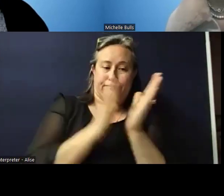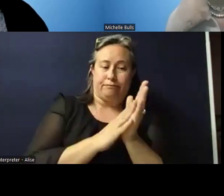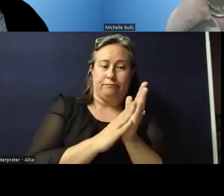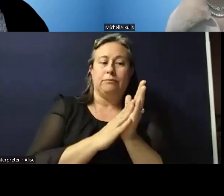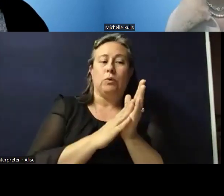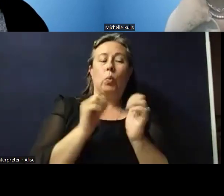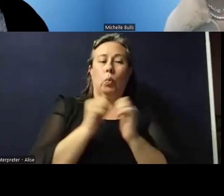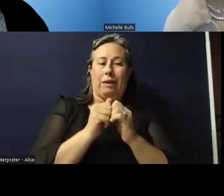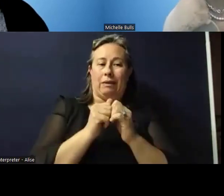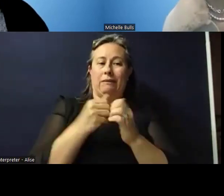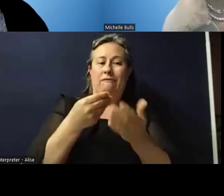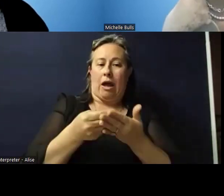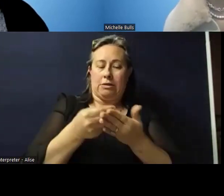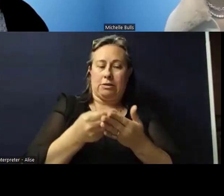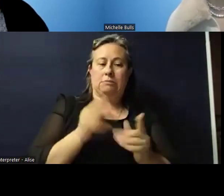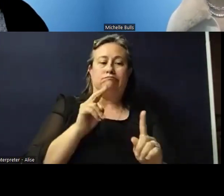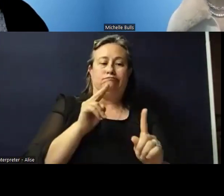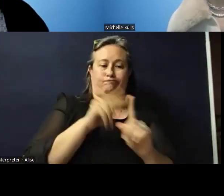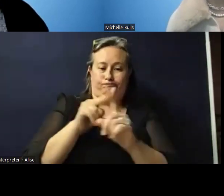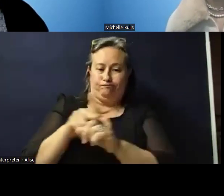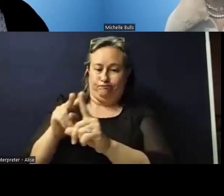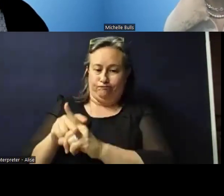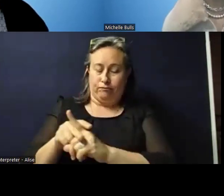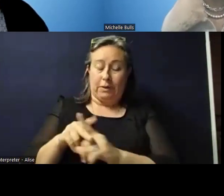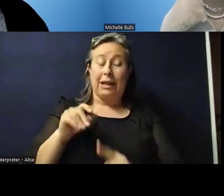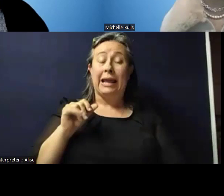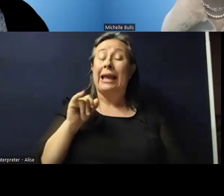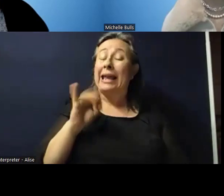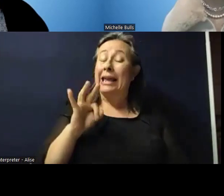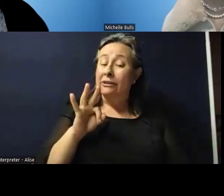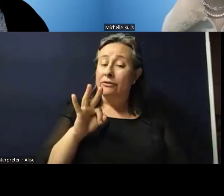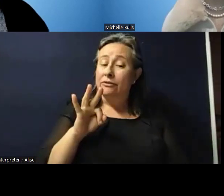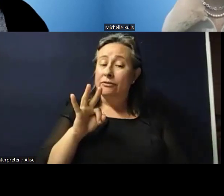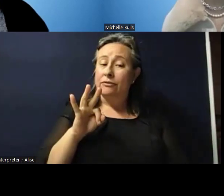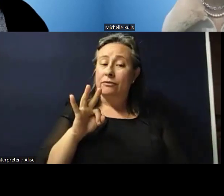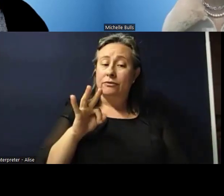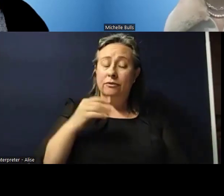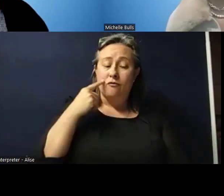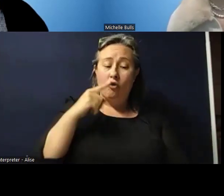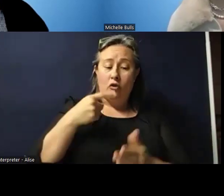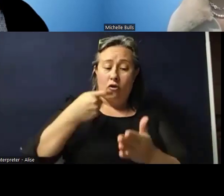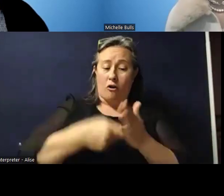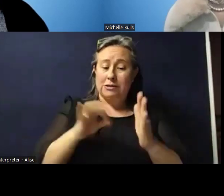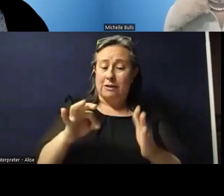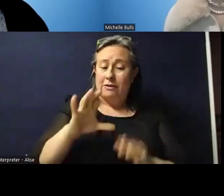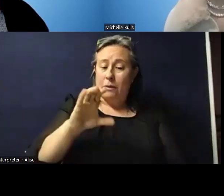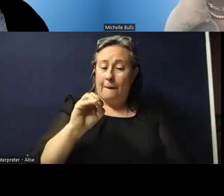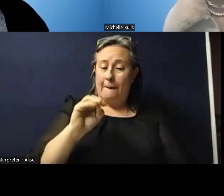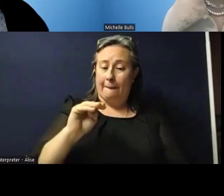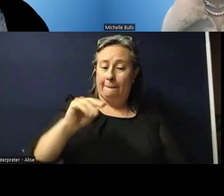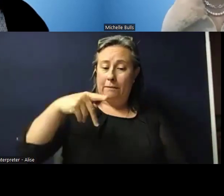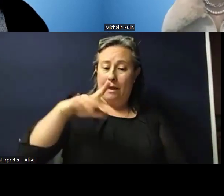If, in fact, this is something that they are using for the cost of compliance, and it goes toward the 8 percent,